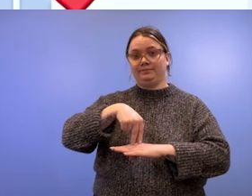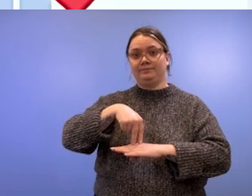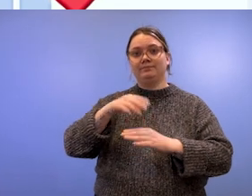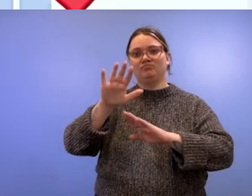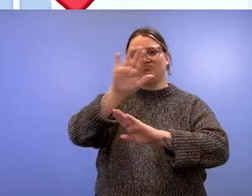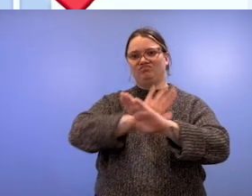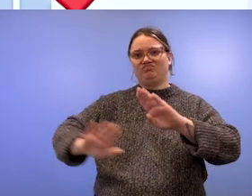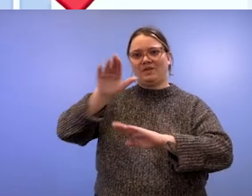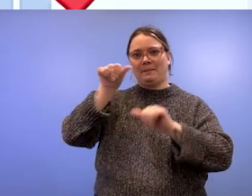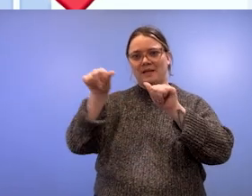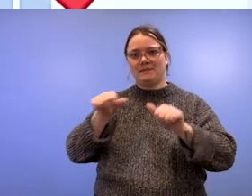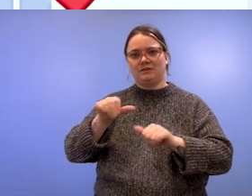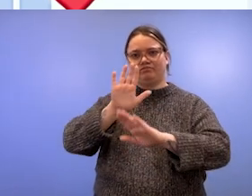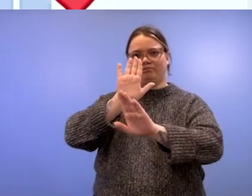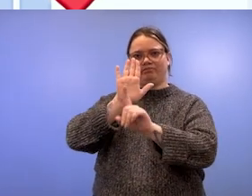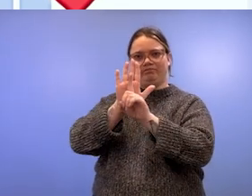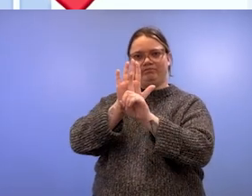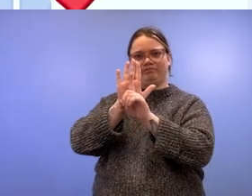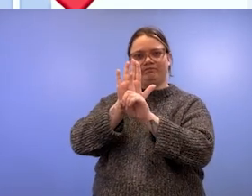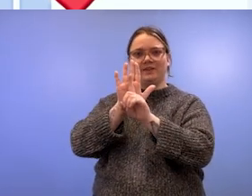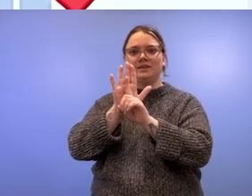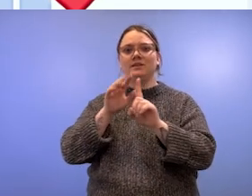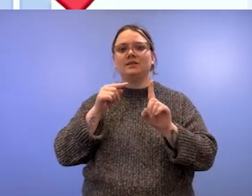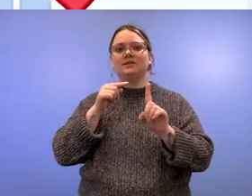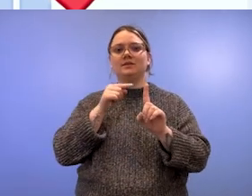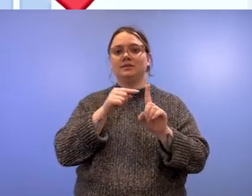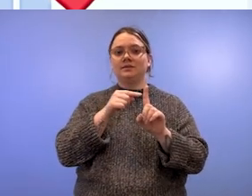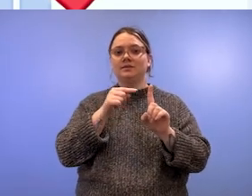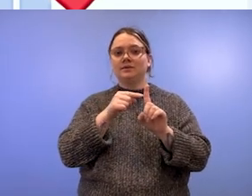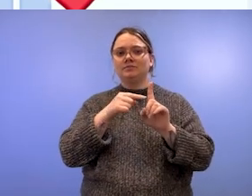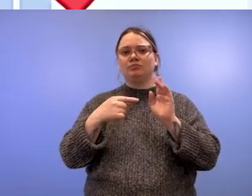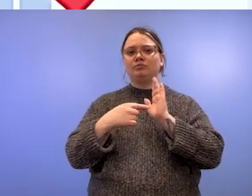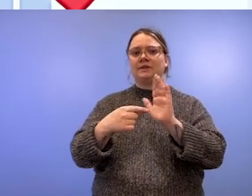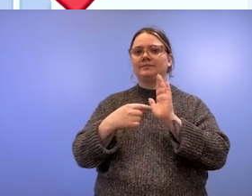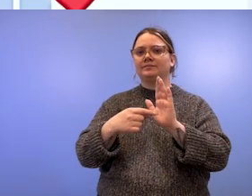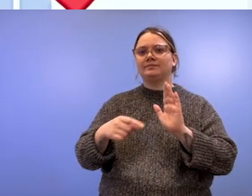they're kind of like inside the puzzle piece and the puzzle piece represents their disability. And